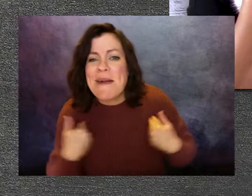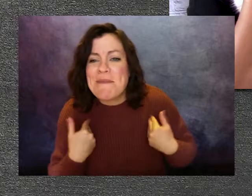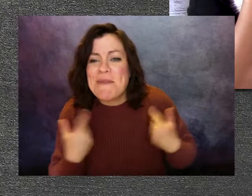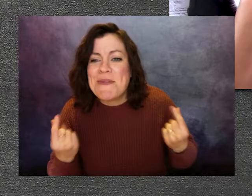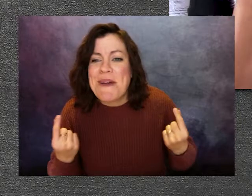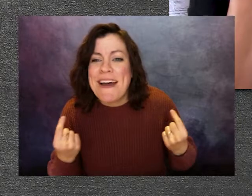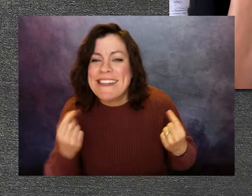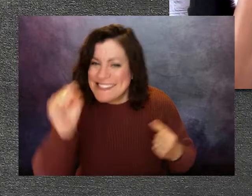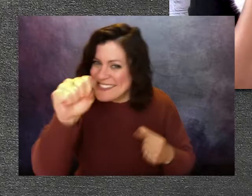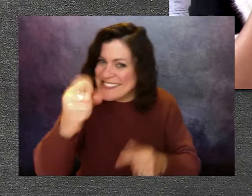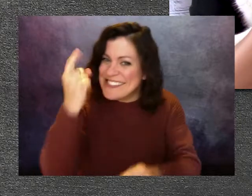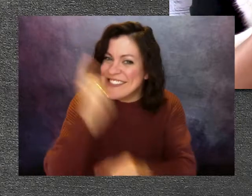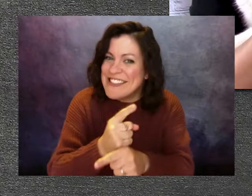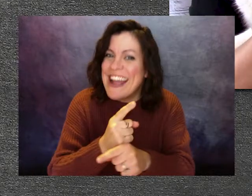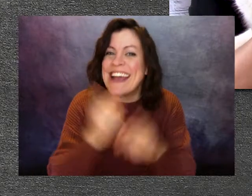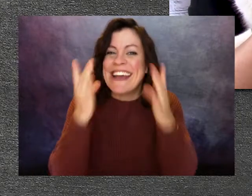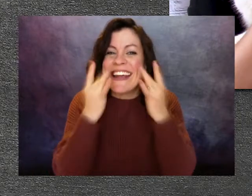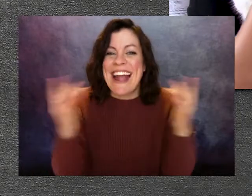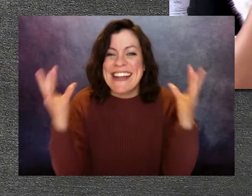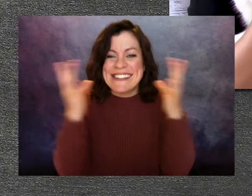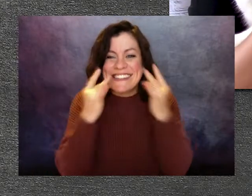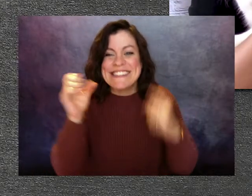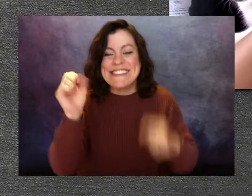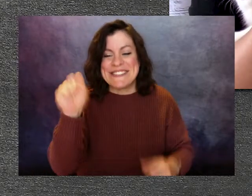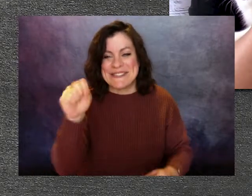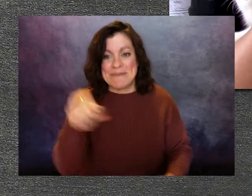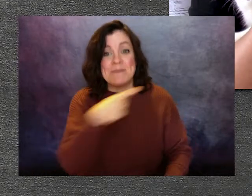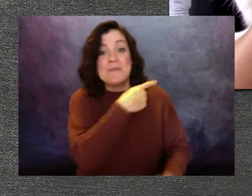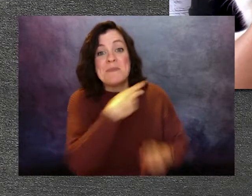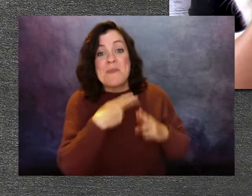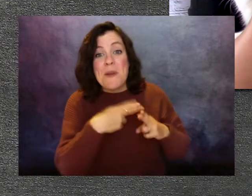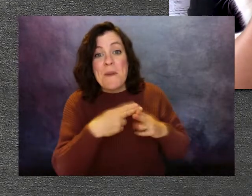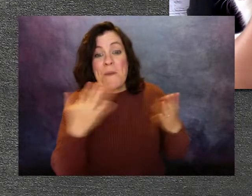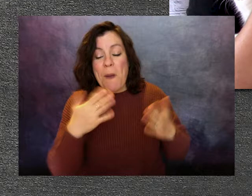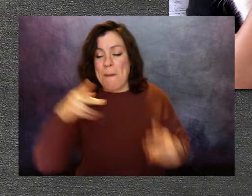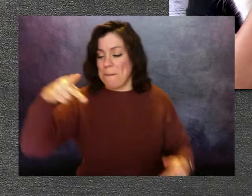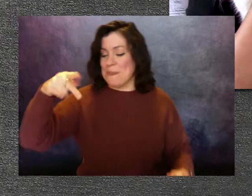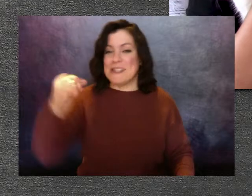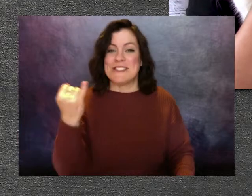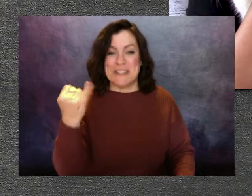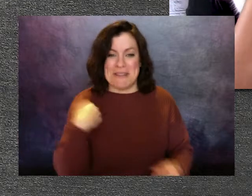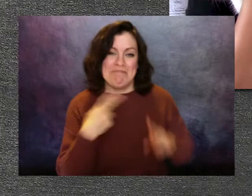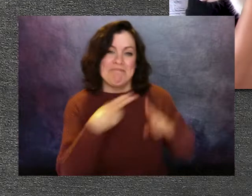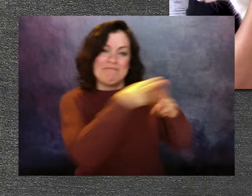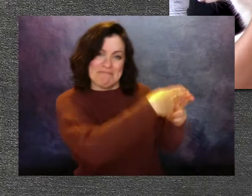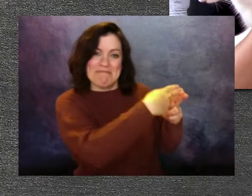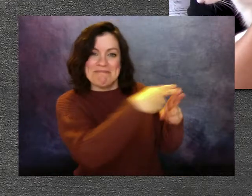That's right, she's a cat. Her name is PJ. yeah.